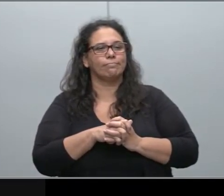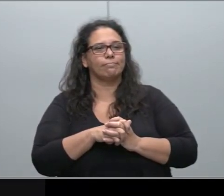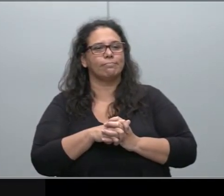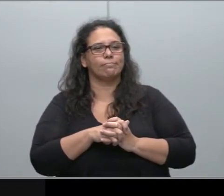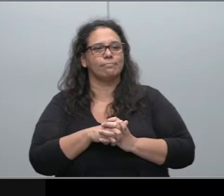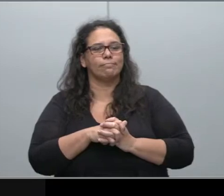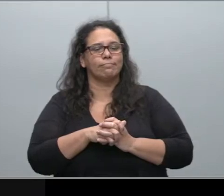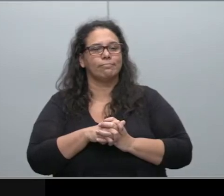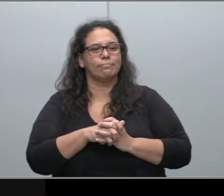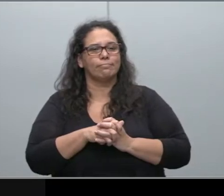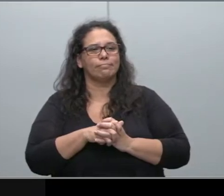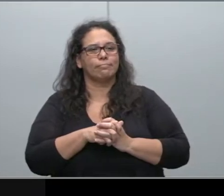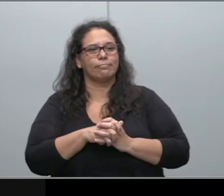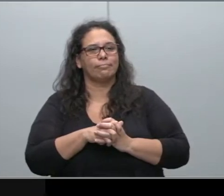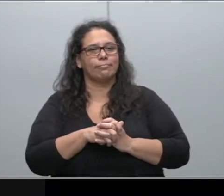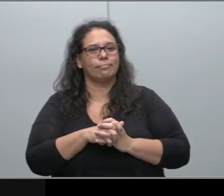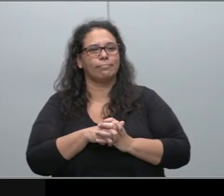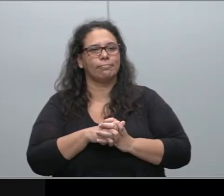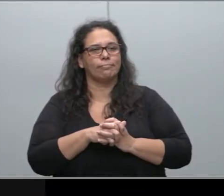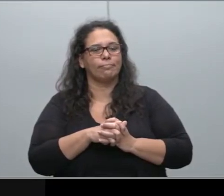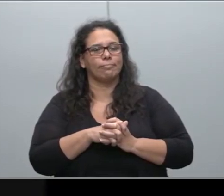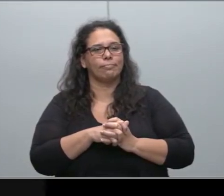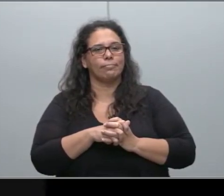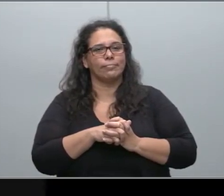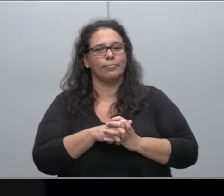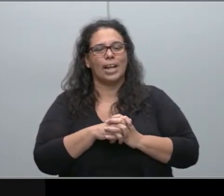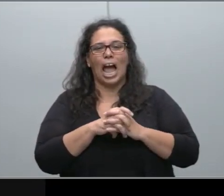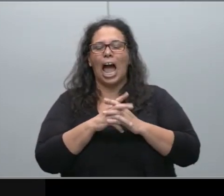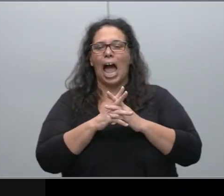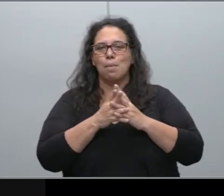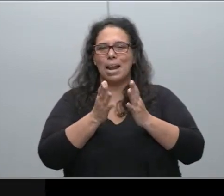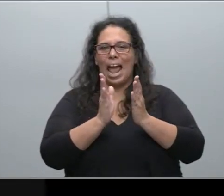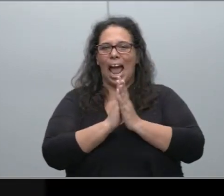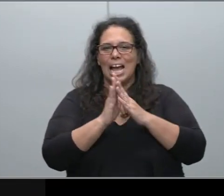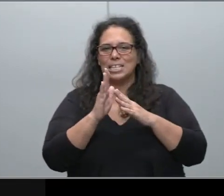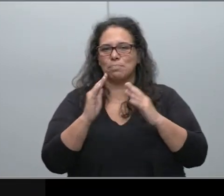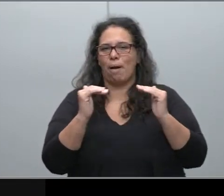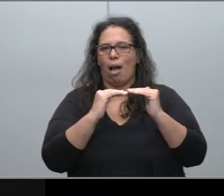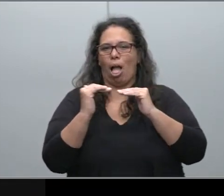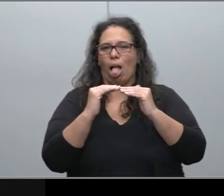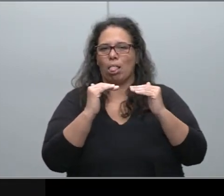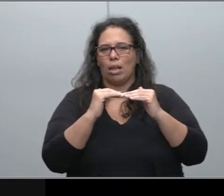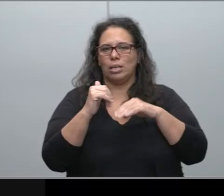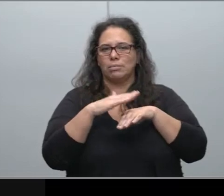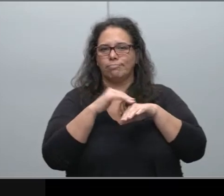and they themselves have limited skill sets. [Caroline] Yeah. I mean, my child is three.